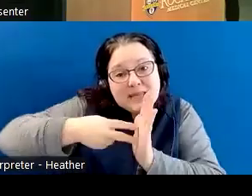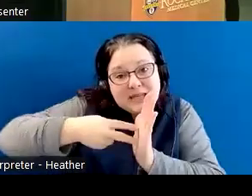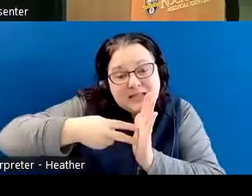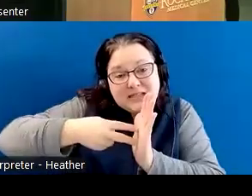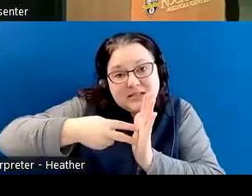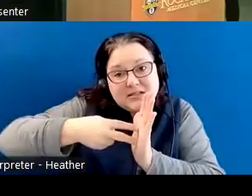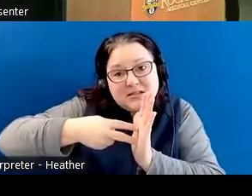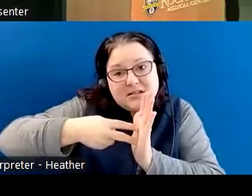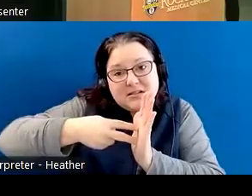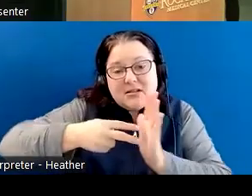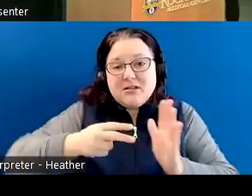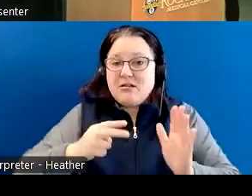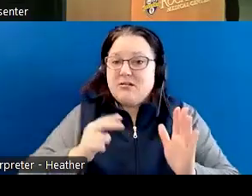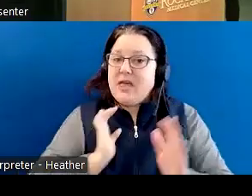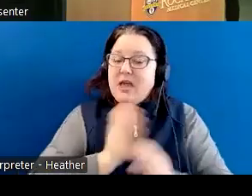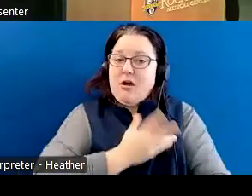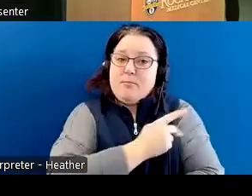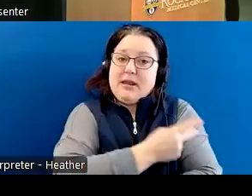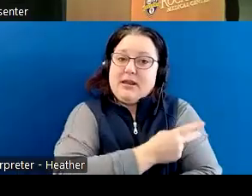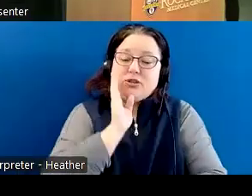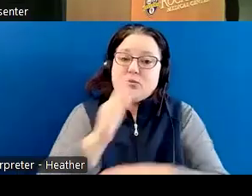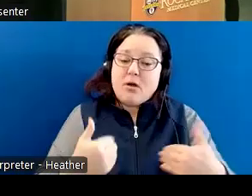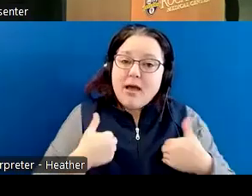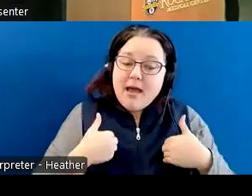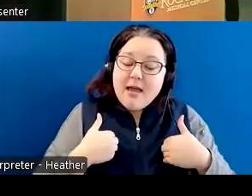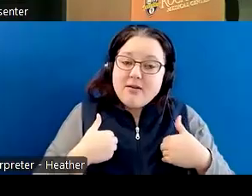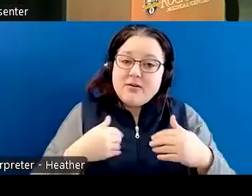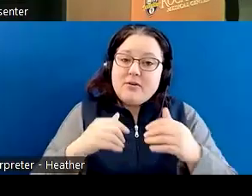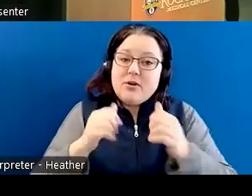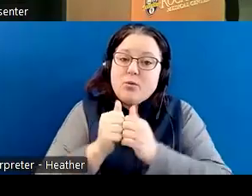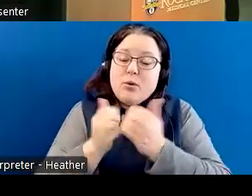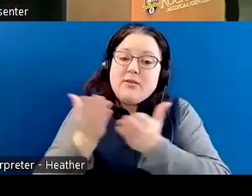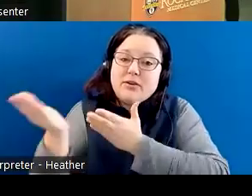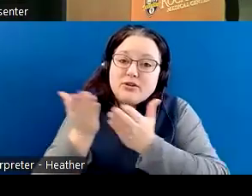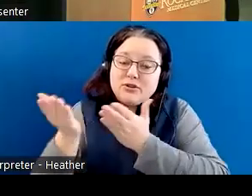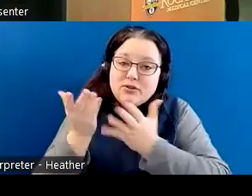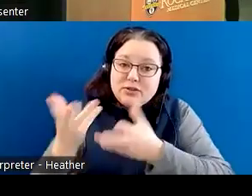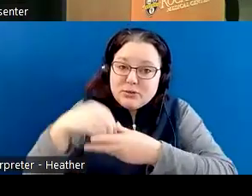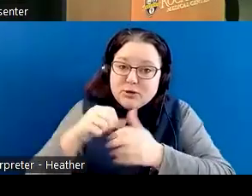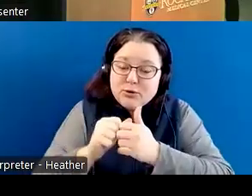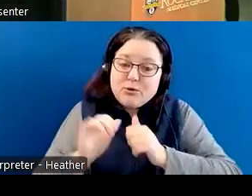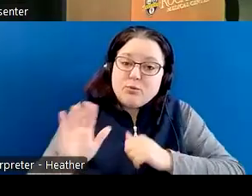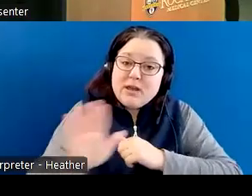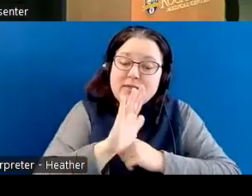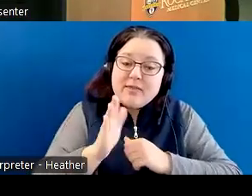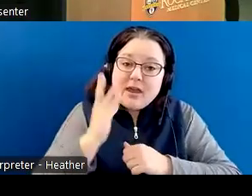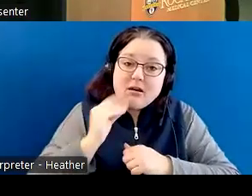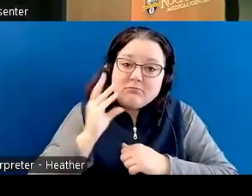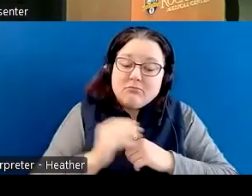um our patients have having these services be part of their life journey. Here's some quotes.